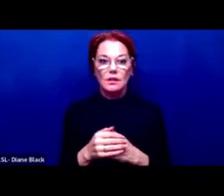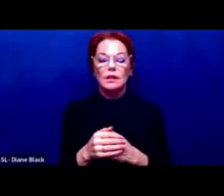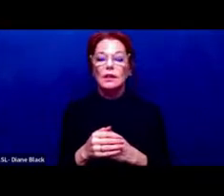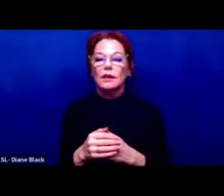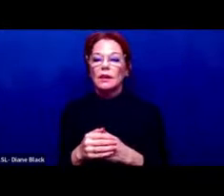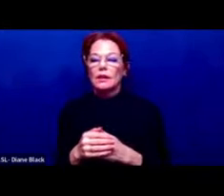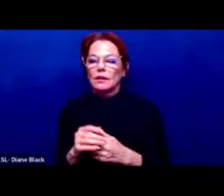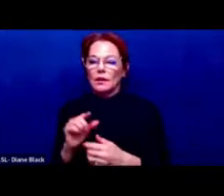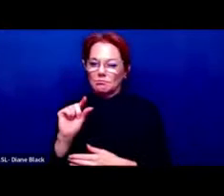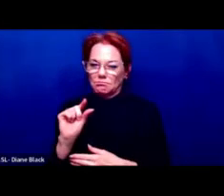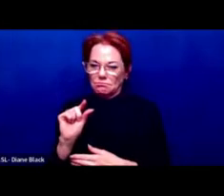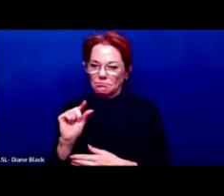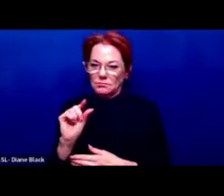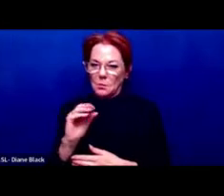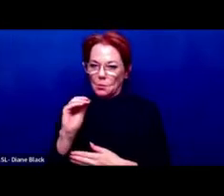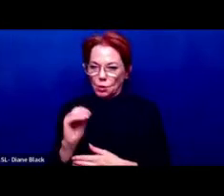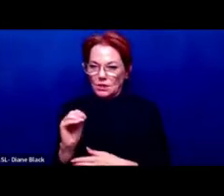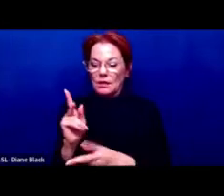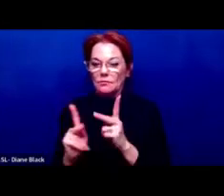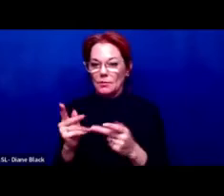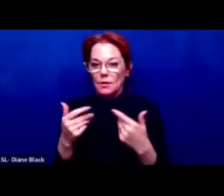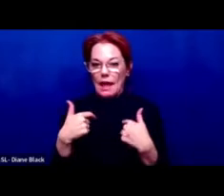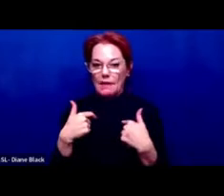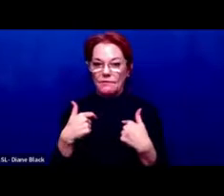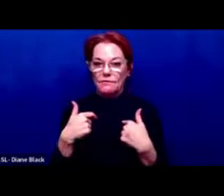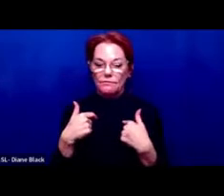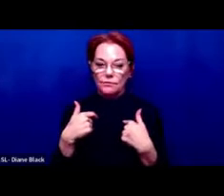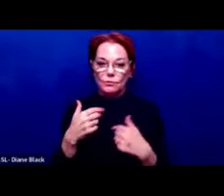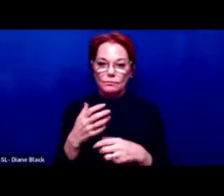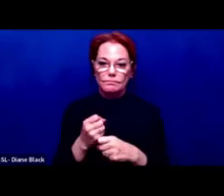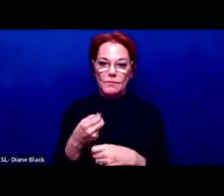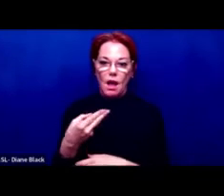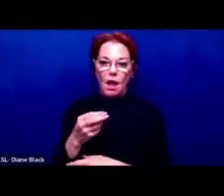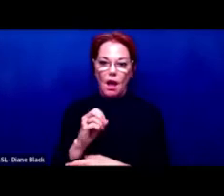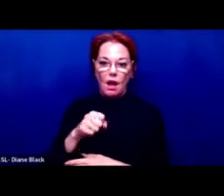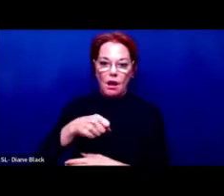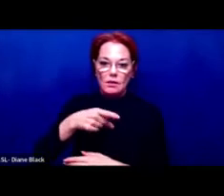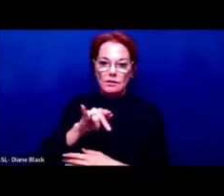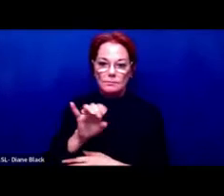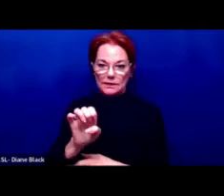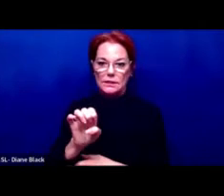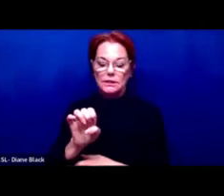have to receive hospice care, after injury. So along these points, you know, there's